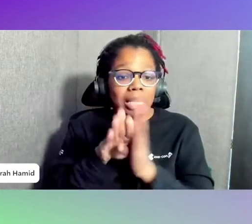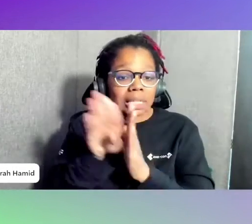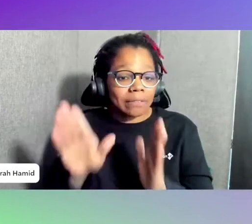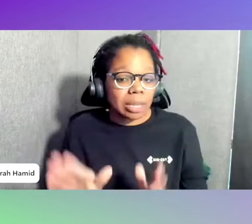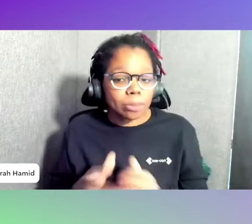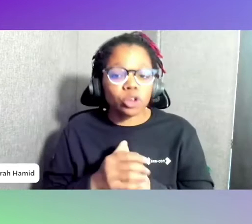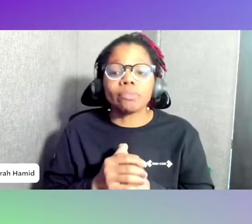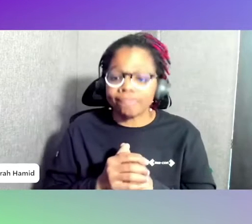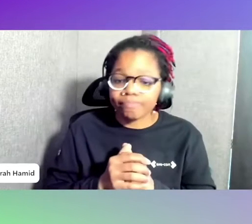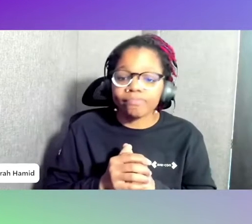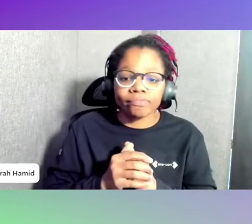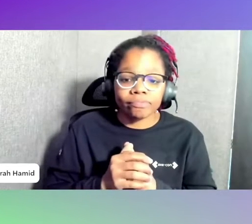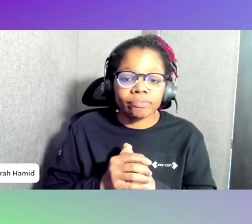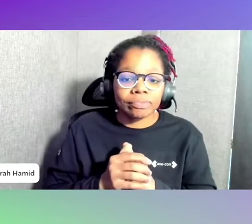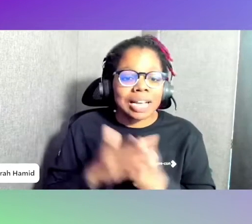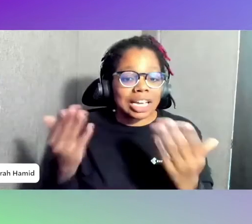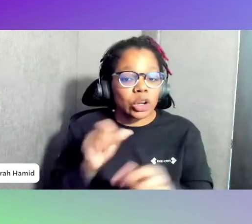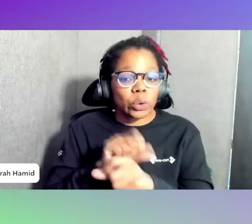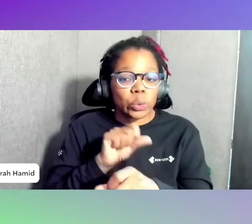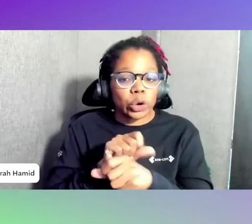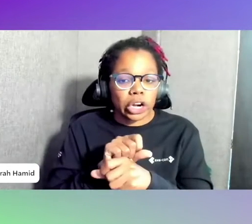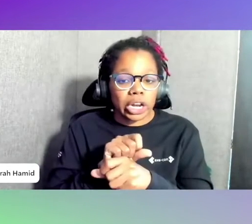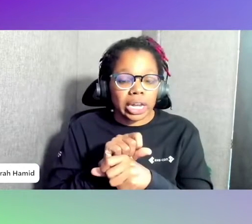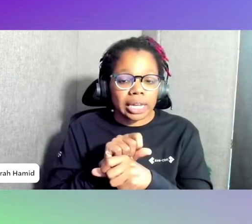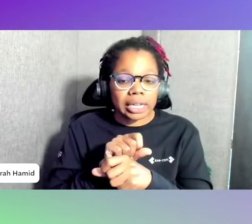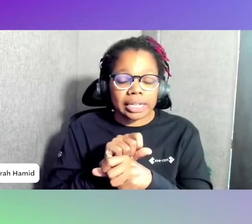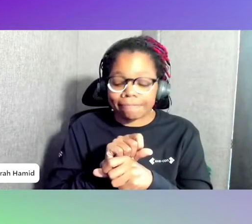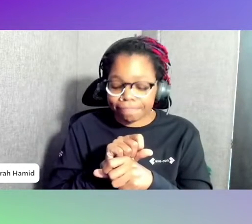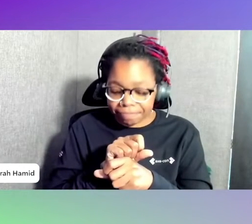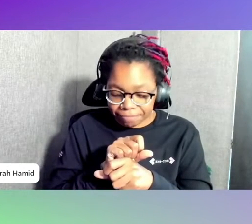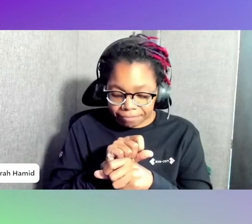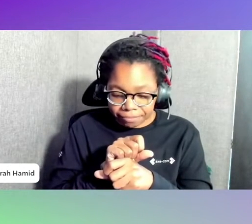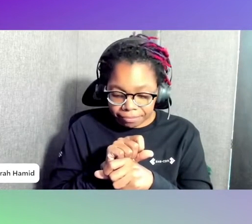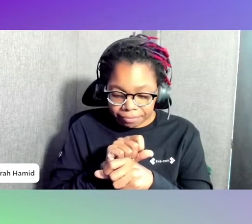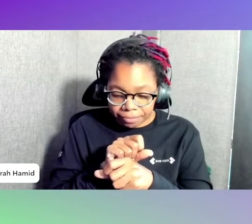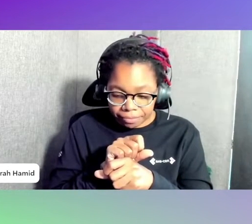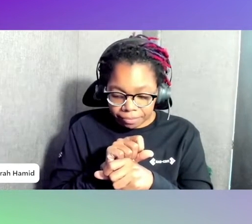systems, and I am here today as a textile artist and line